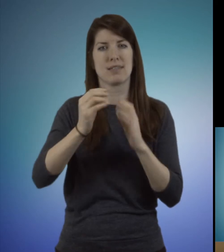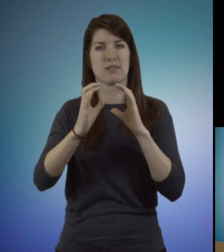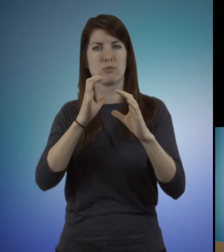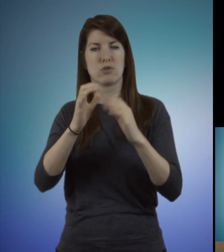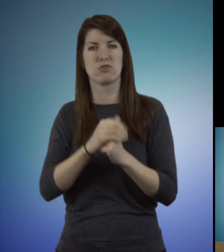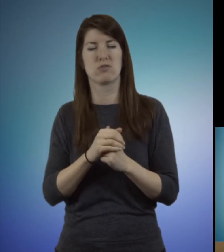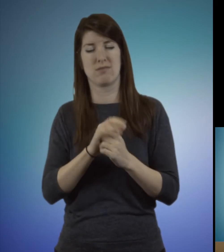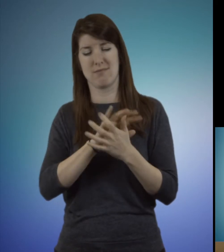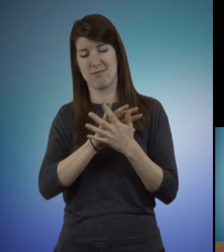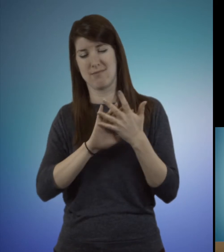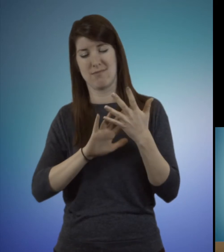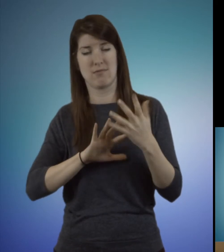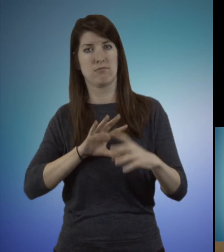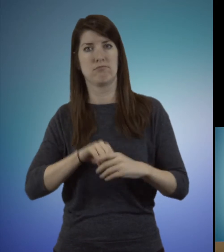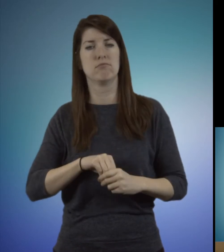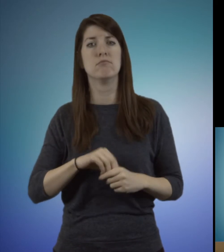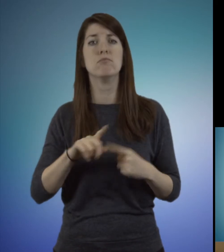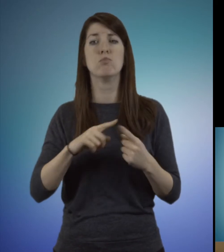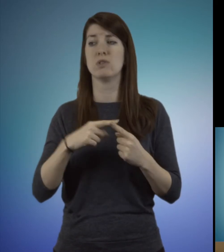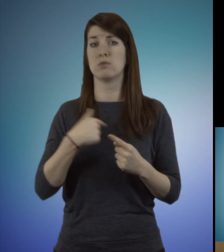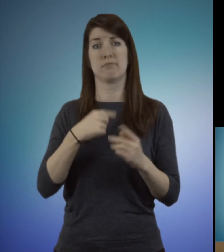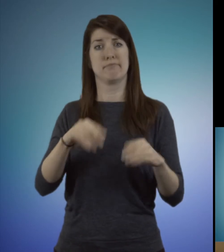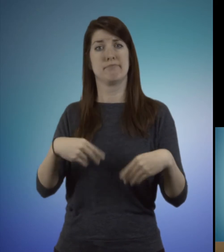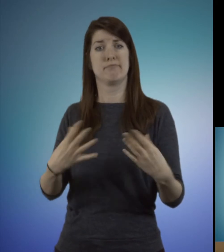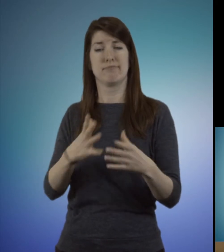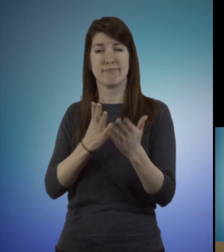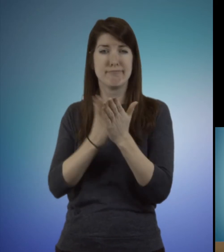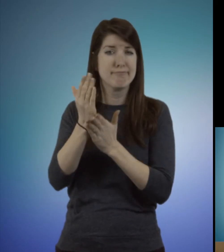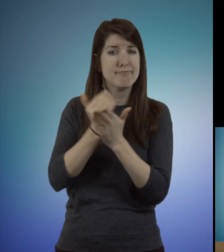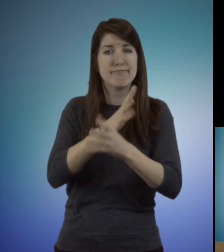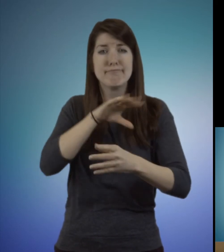So when we are providing a comprehensive speech and language evaluation at this age,